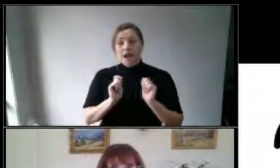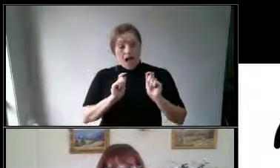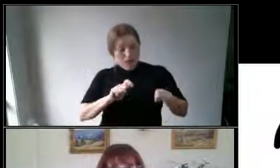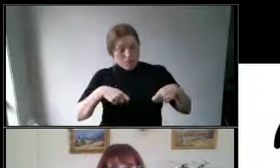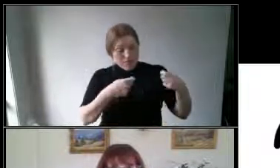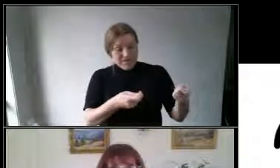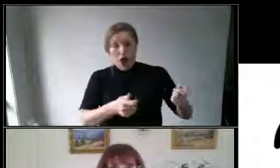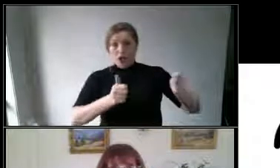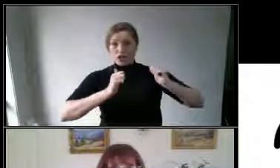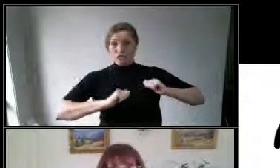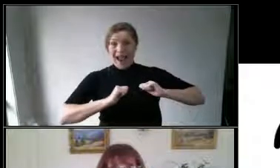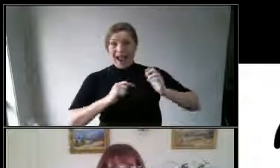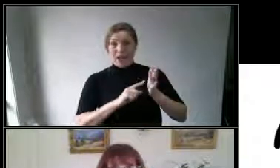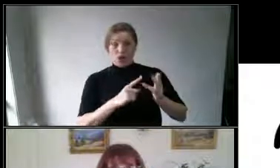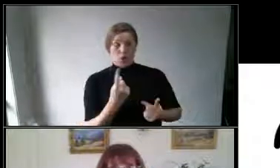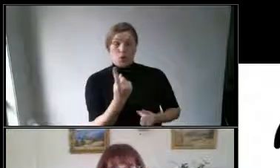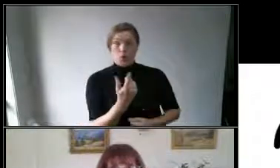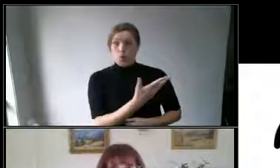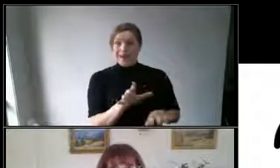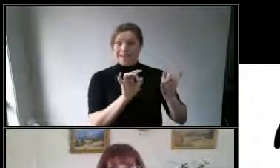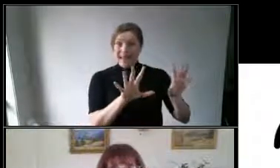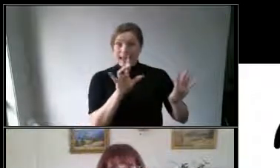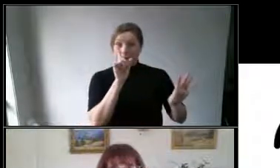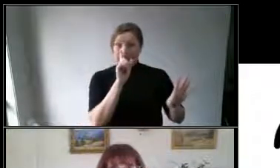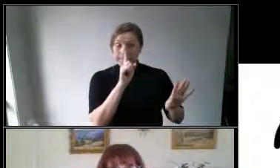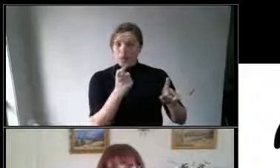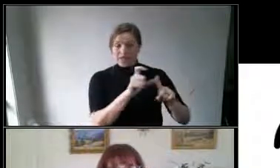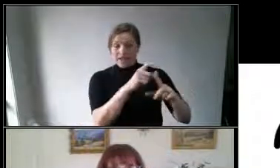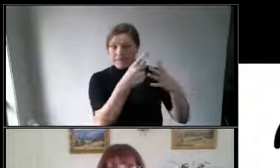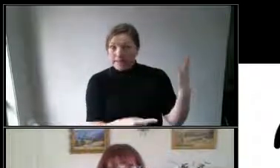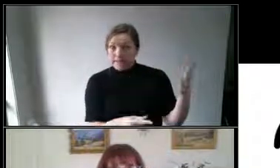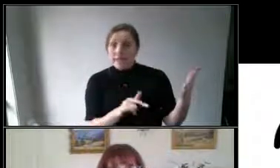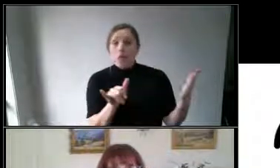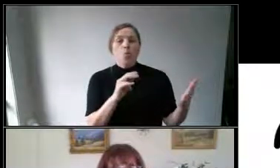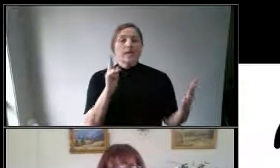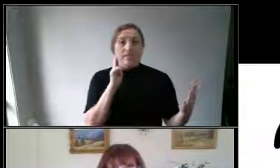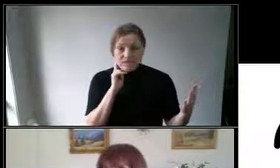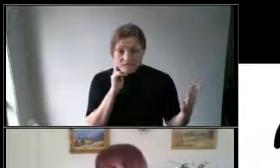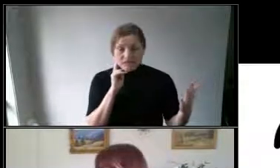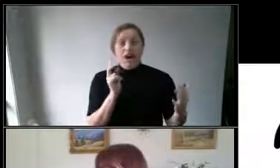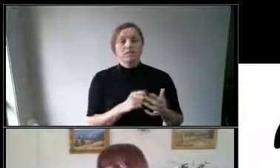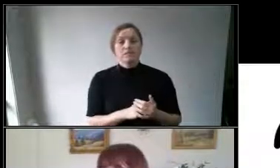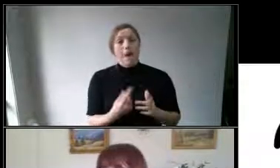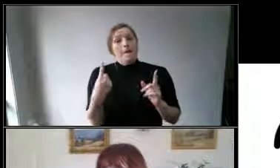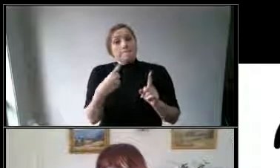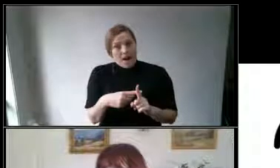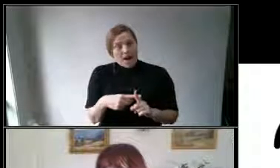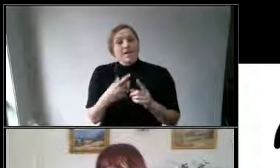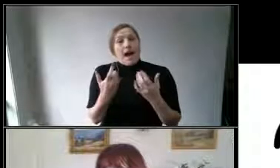with disability and or who are deaf followed by some paid internships in major new south wales